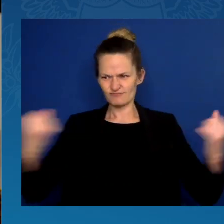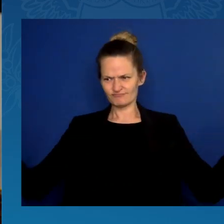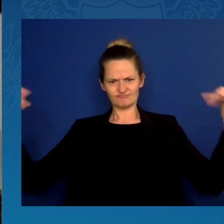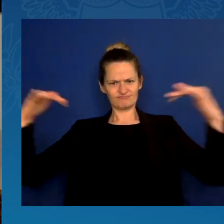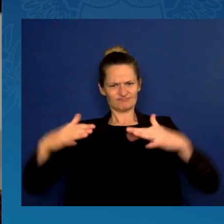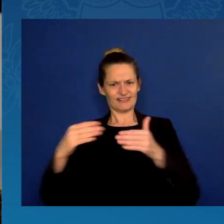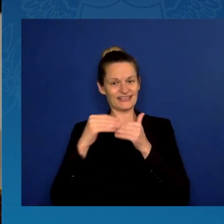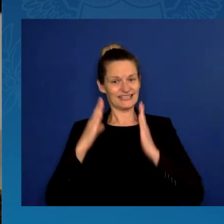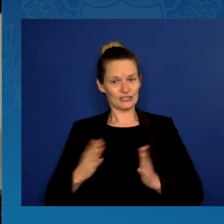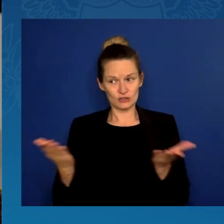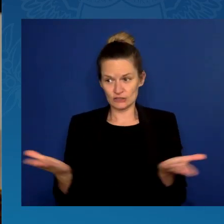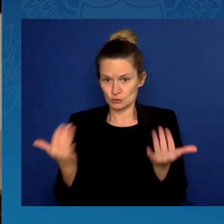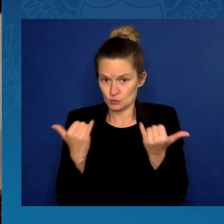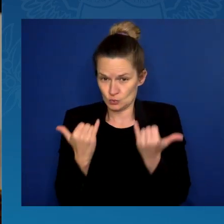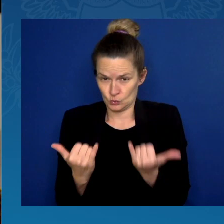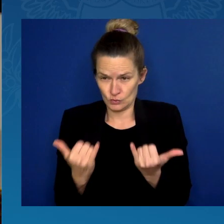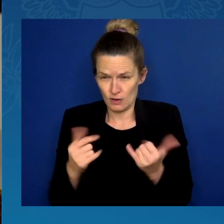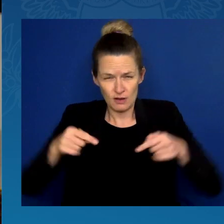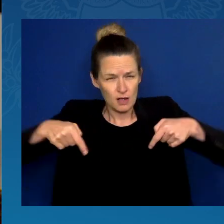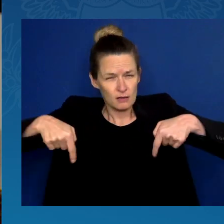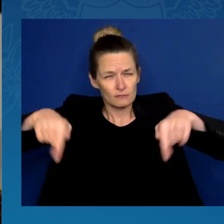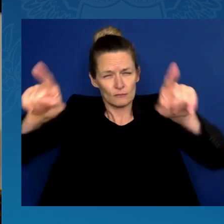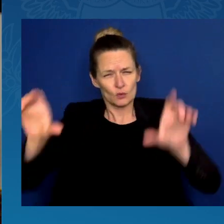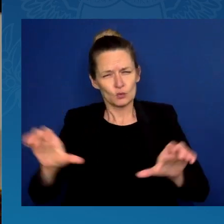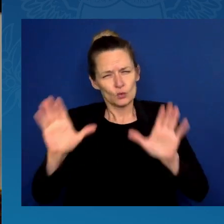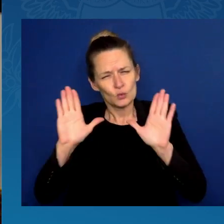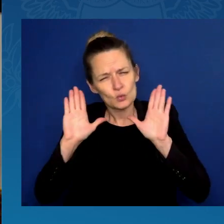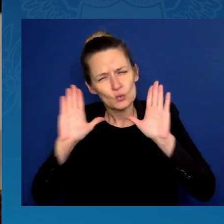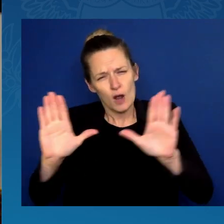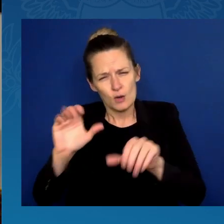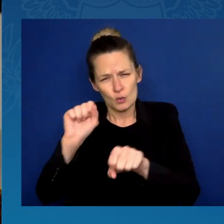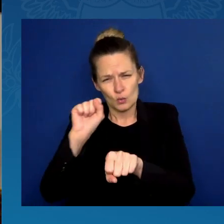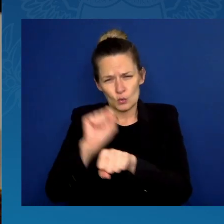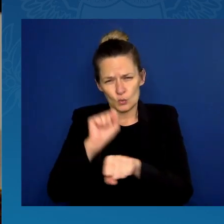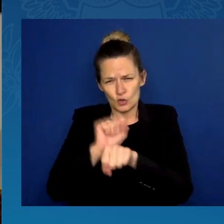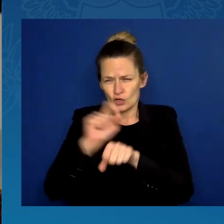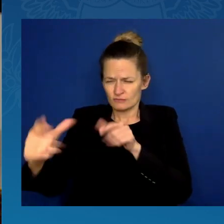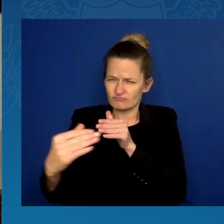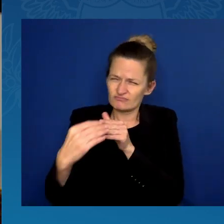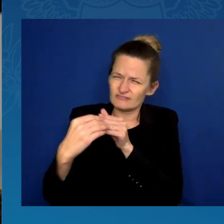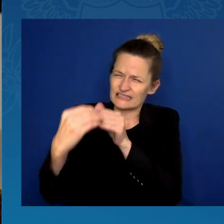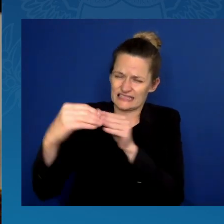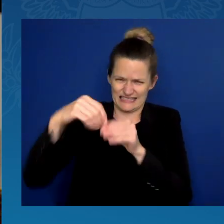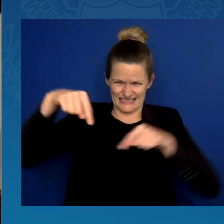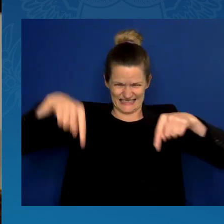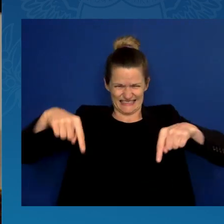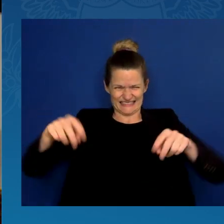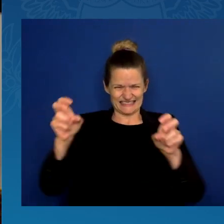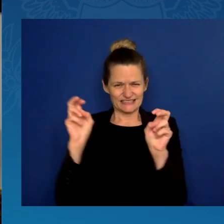on the frontlines of this issue and this movement. Latina leaders across America